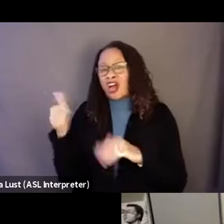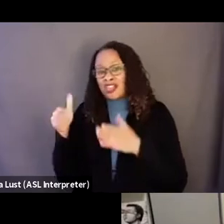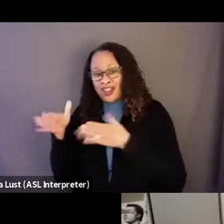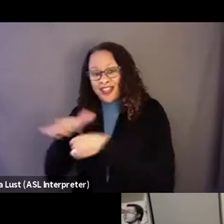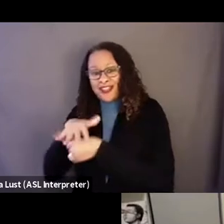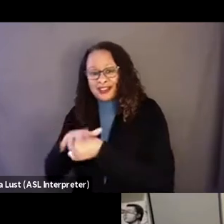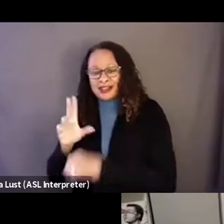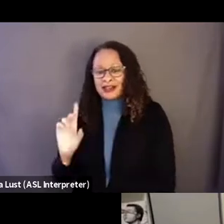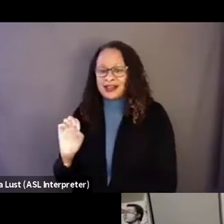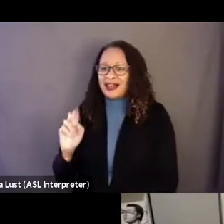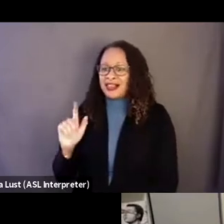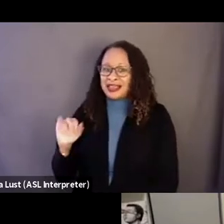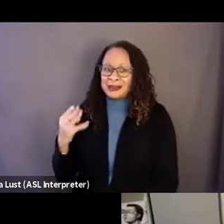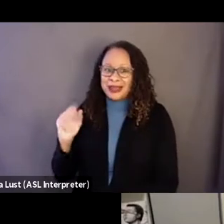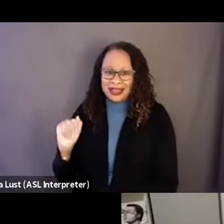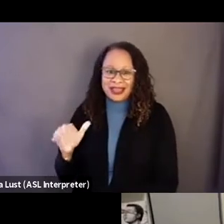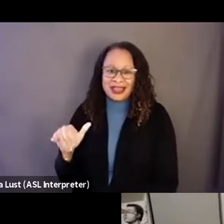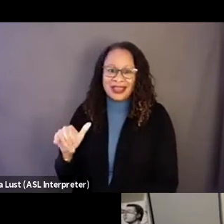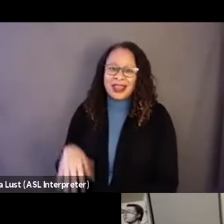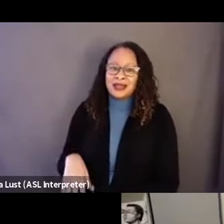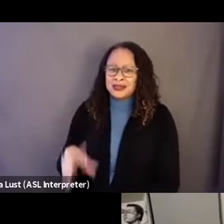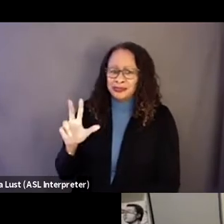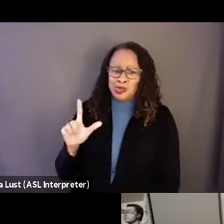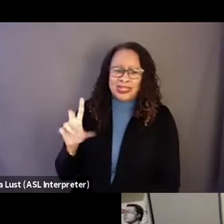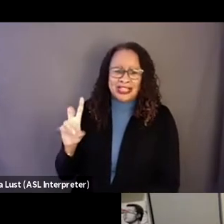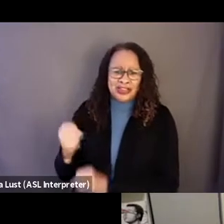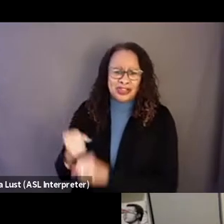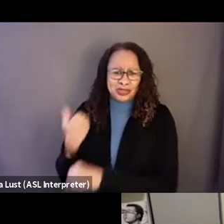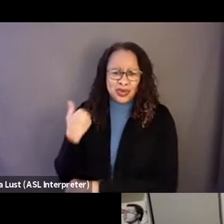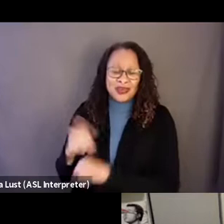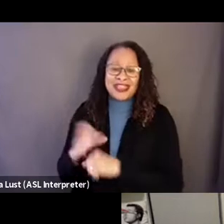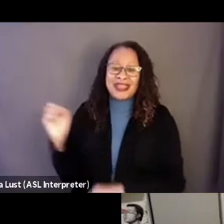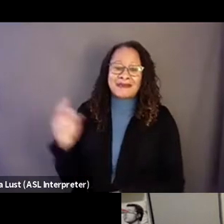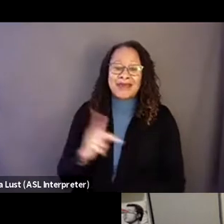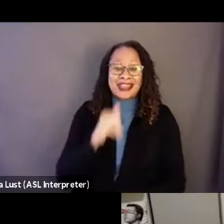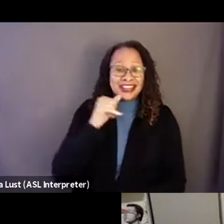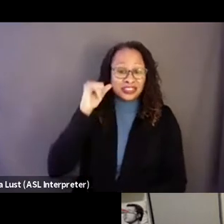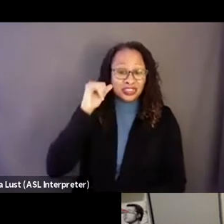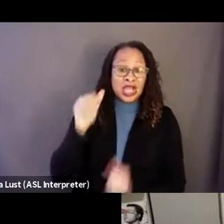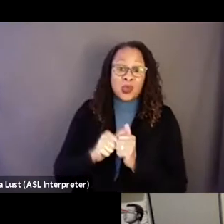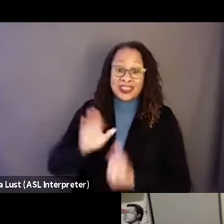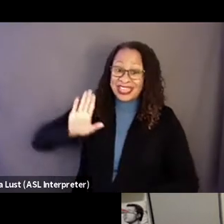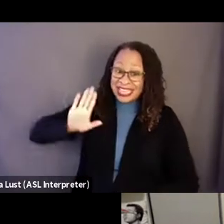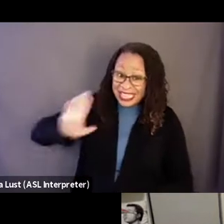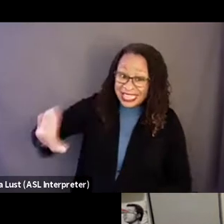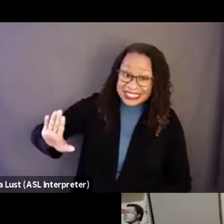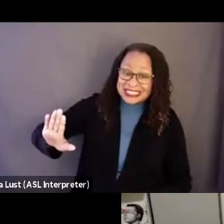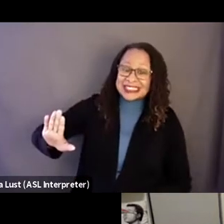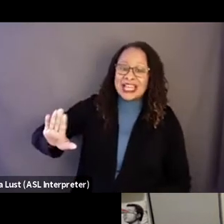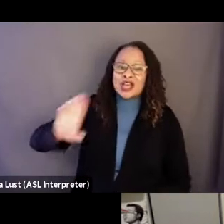What was that? 30 years ago, 27 years ago? That came back yesterday with his daughter,